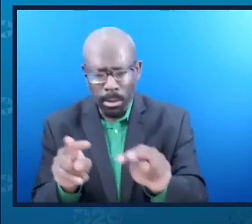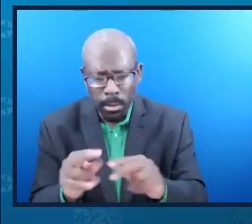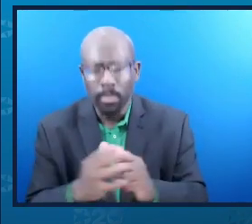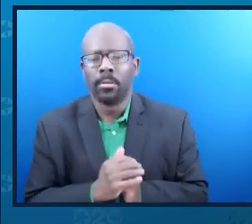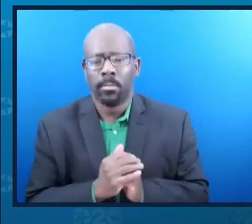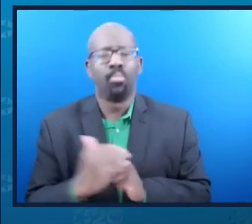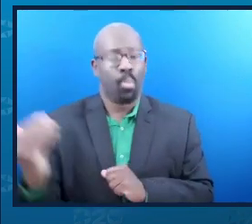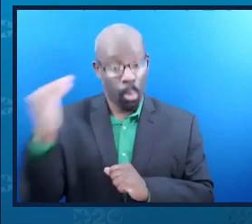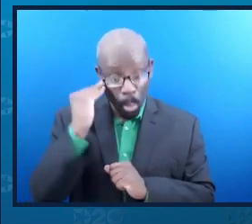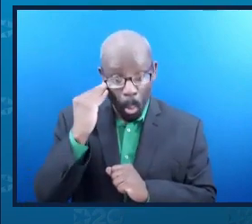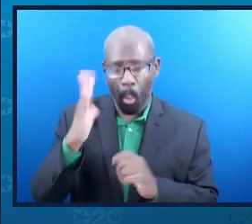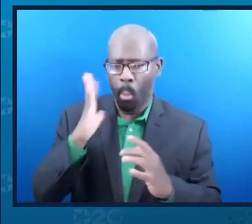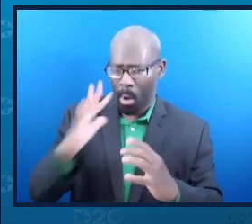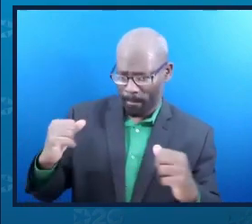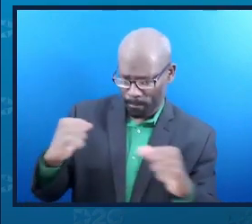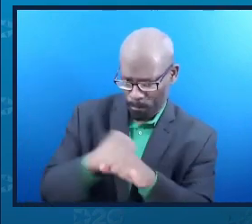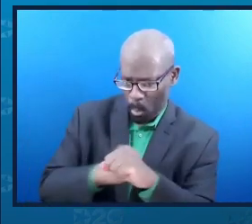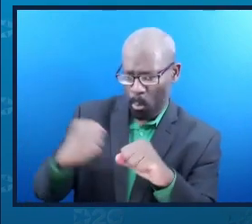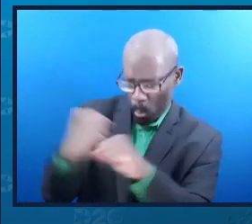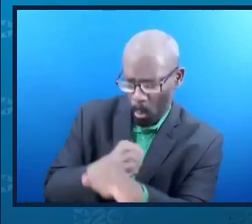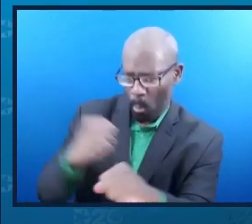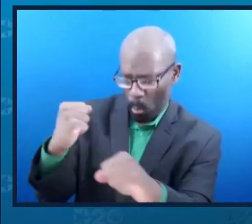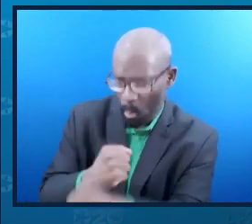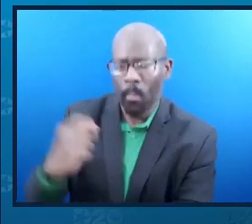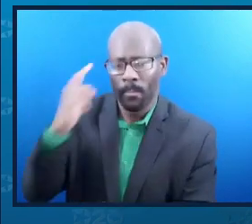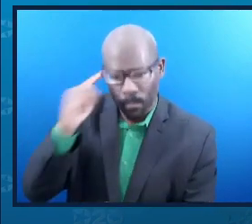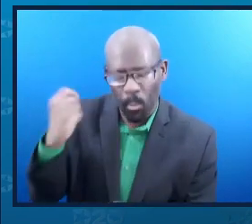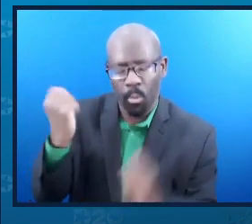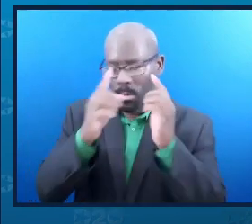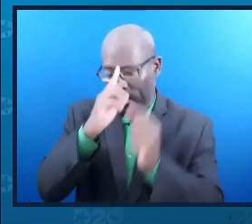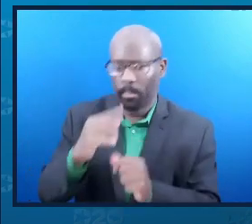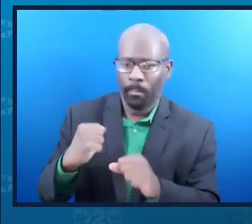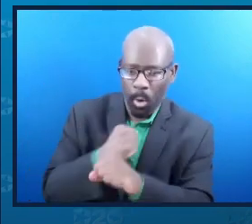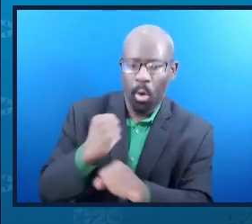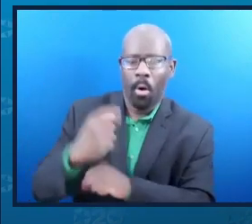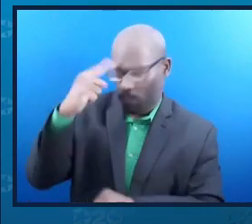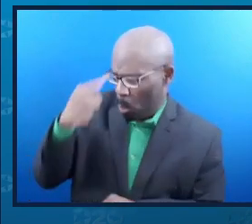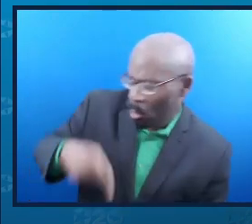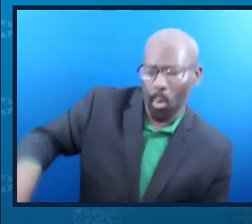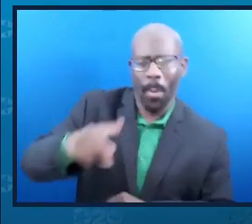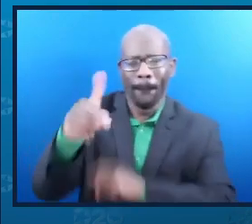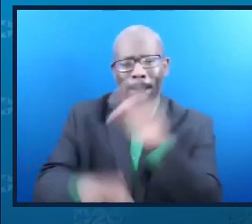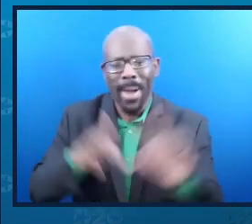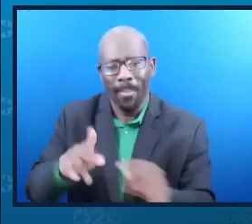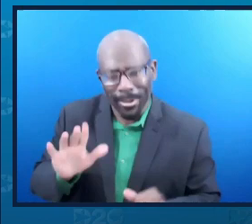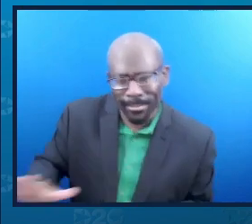COMES FROM AND WHO HE FIGHTS FOR. AND KAMALA HARRIS IS THE VICE